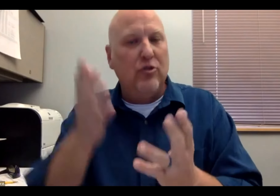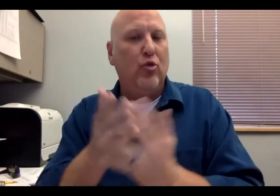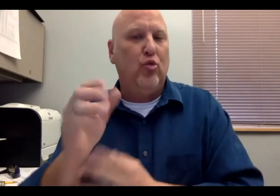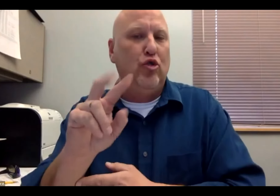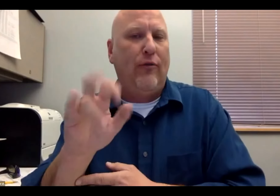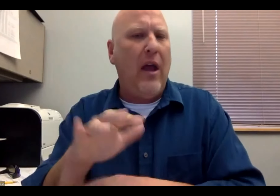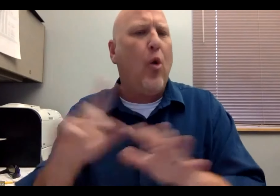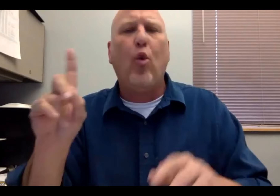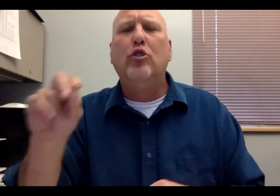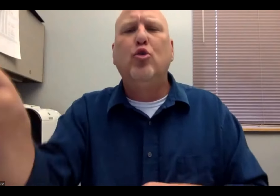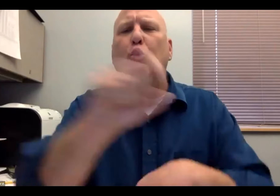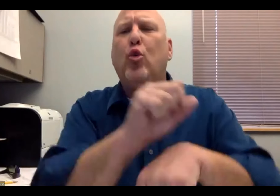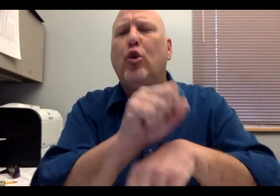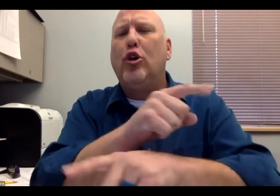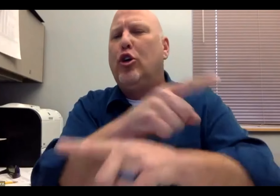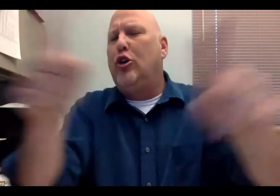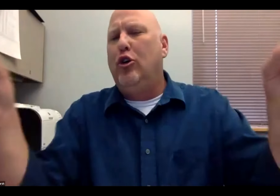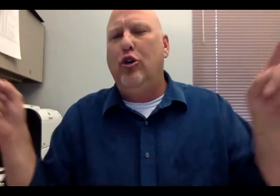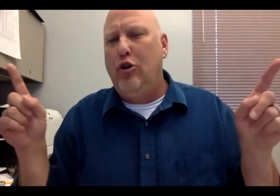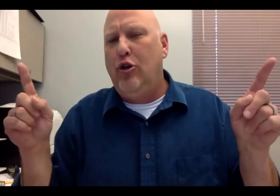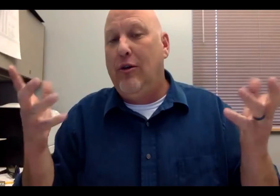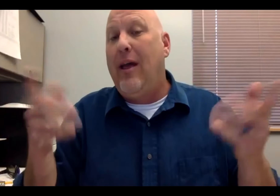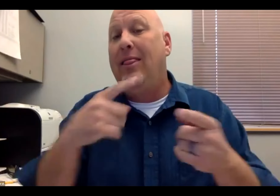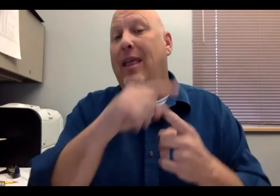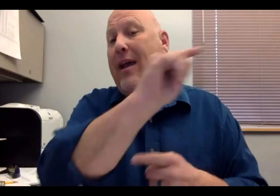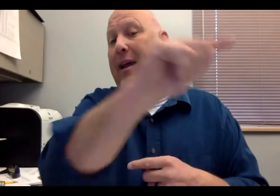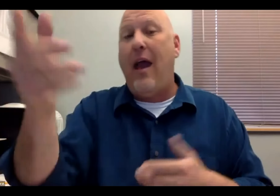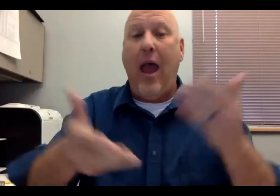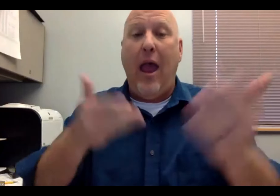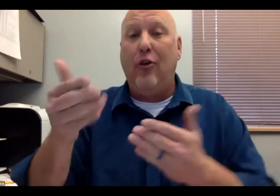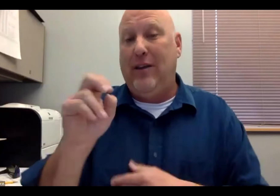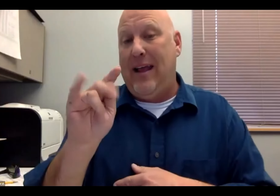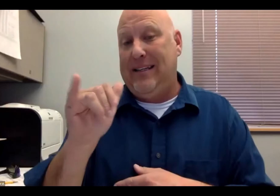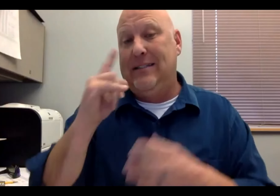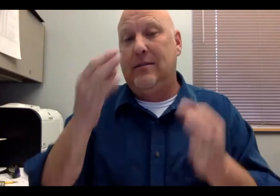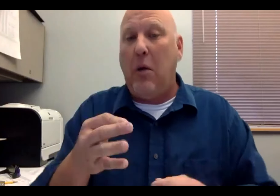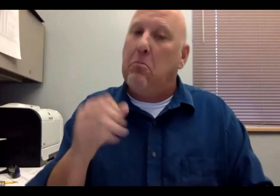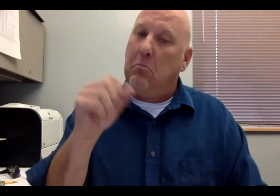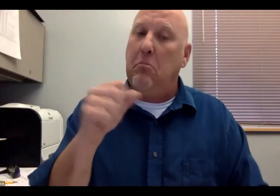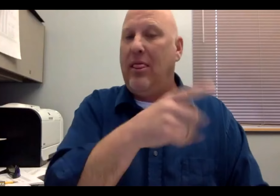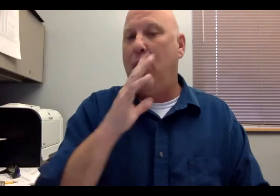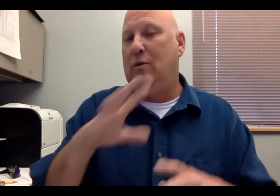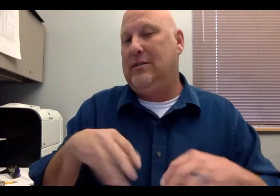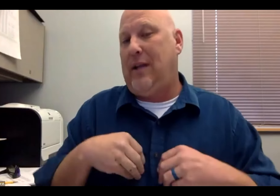in variety of settings, we do send out surveys were they work. But the hire entity is the